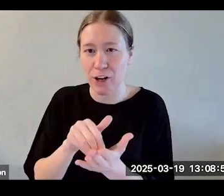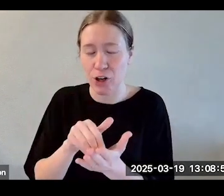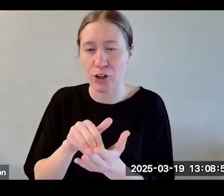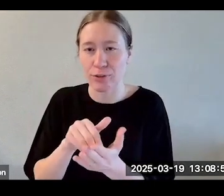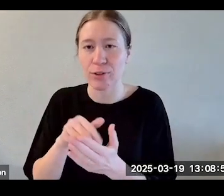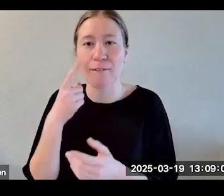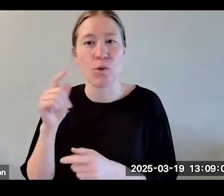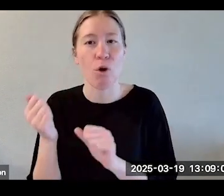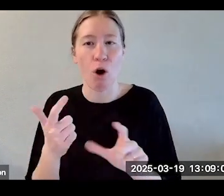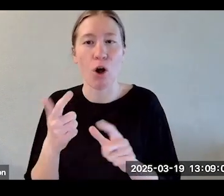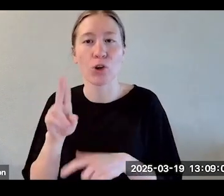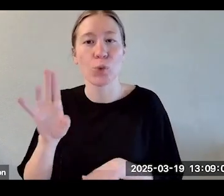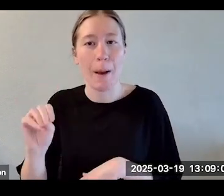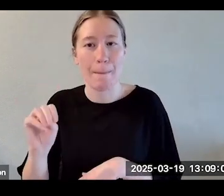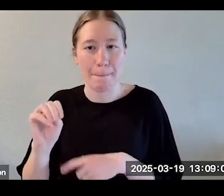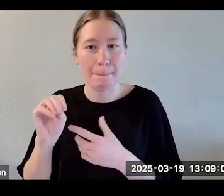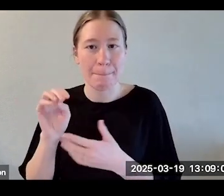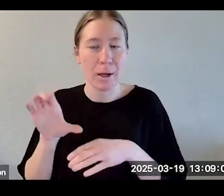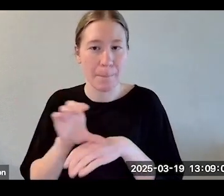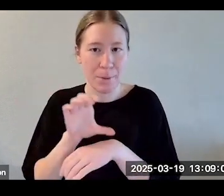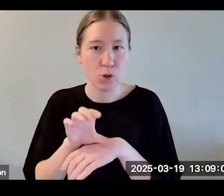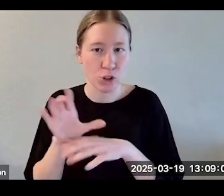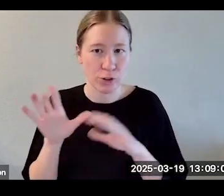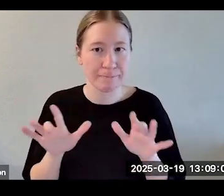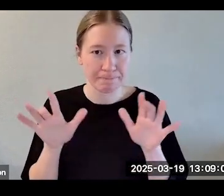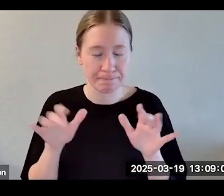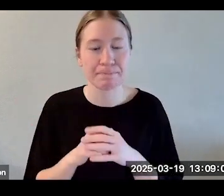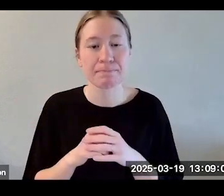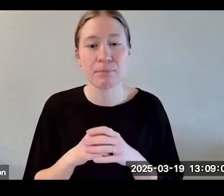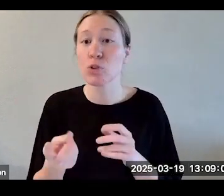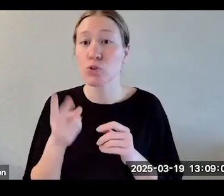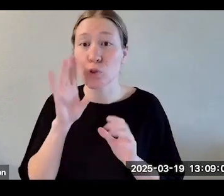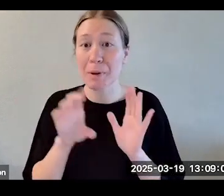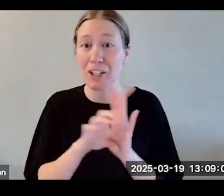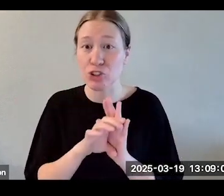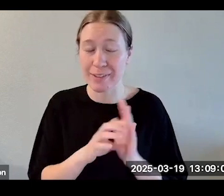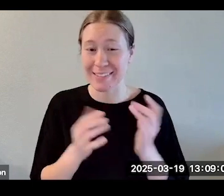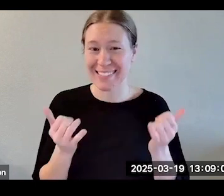I've got two images on the screen right now. The one on the bottom left is an image